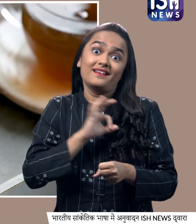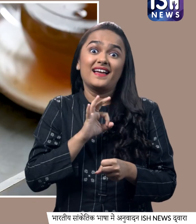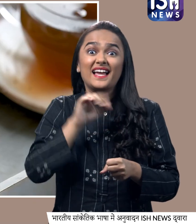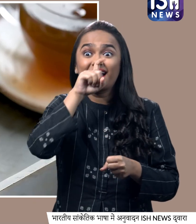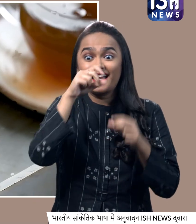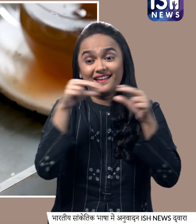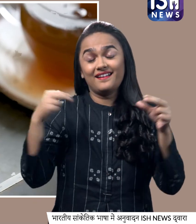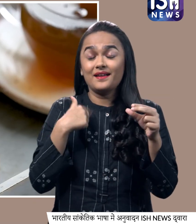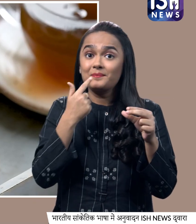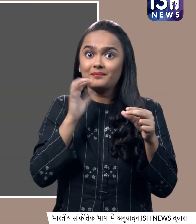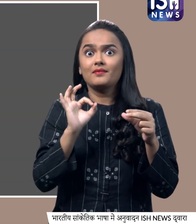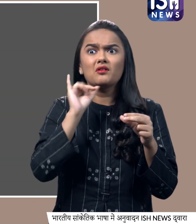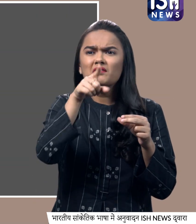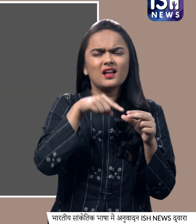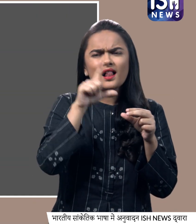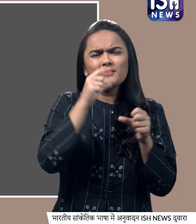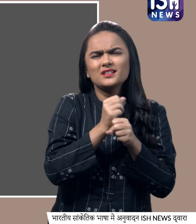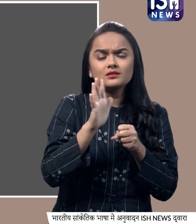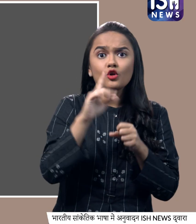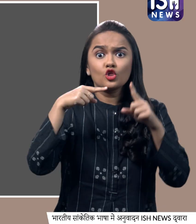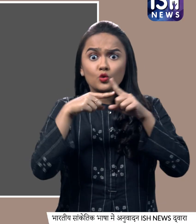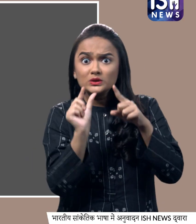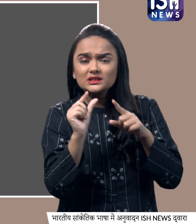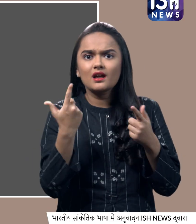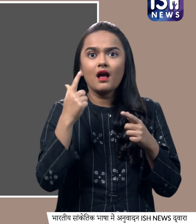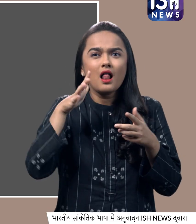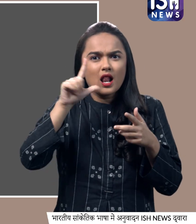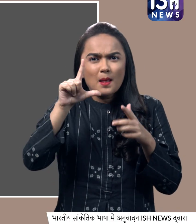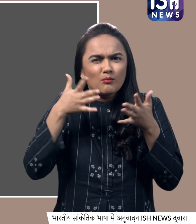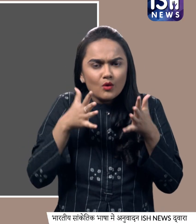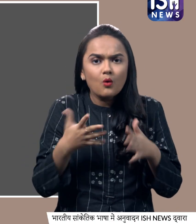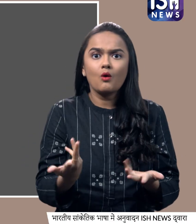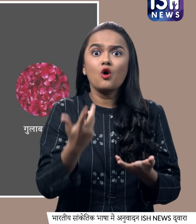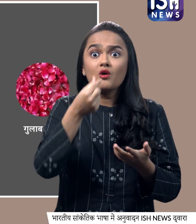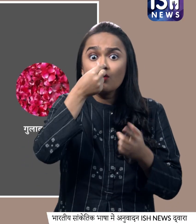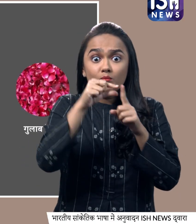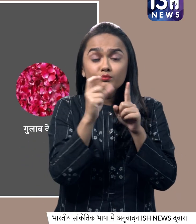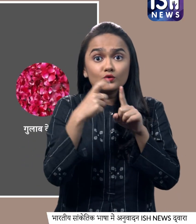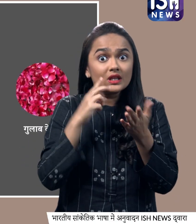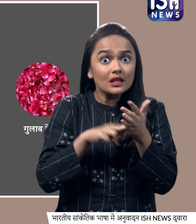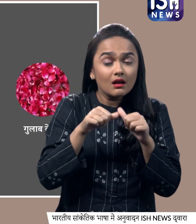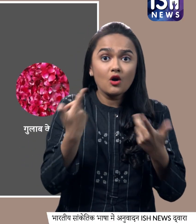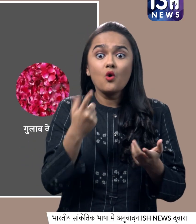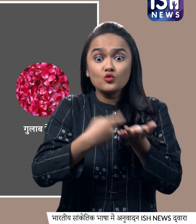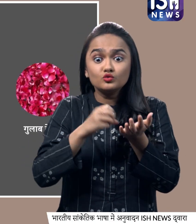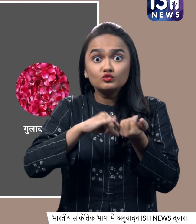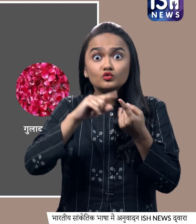But you can use holy basil, curry leaves, mint leaves, or even rose leaves instead